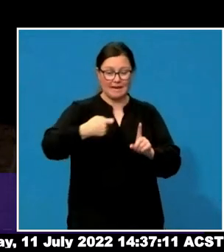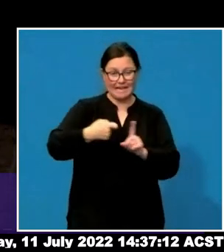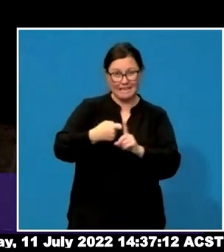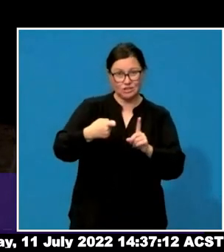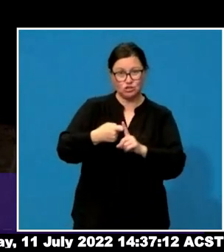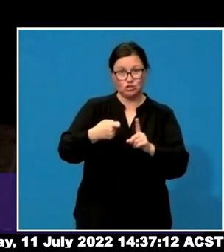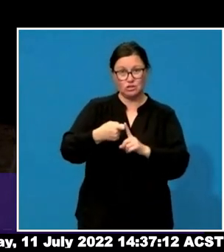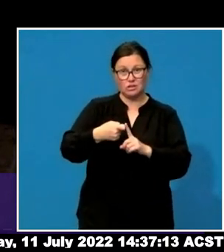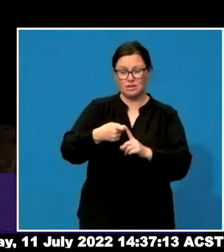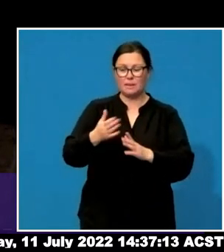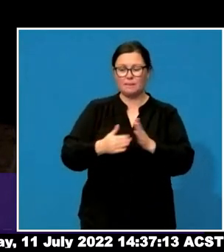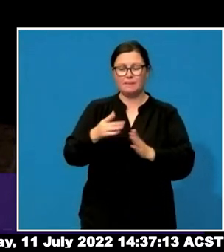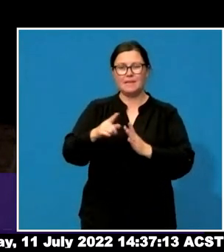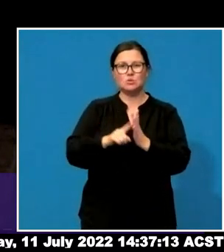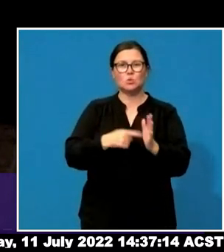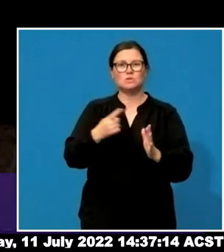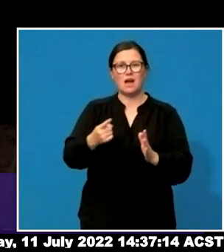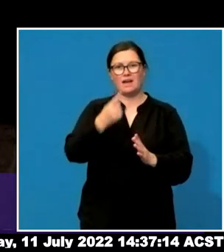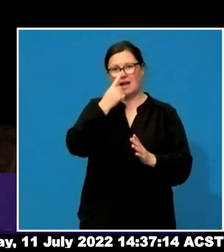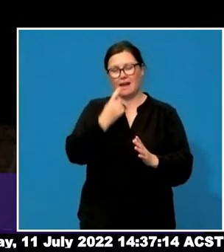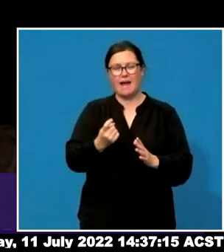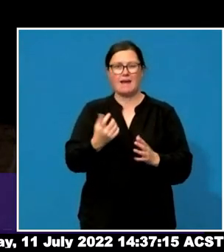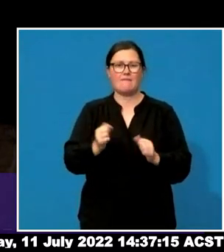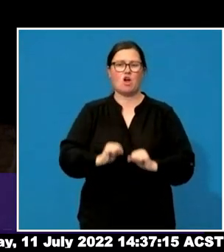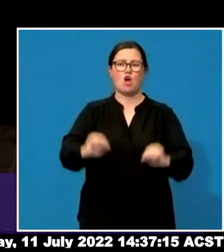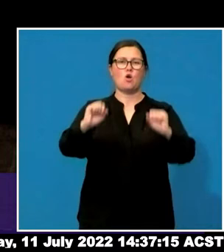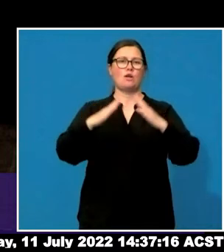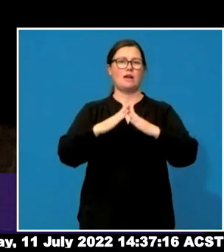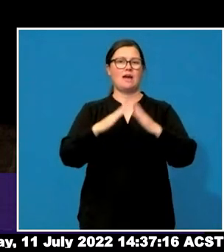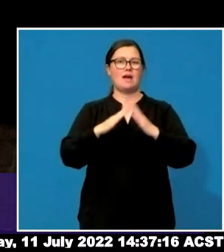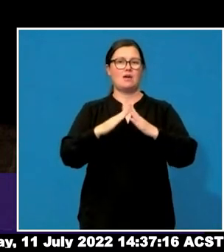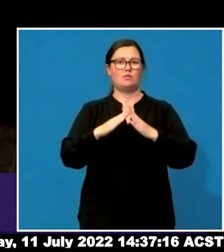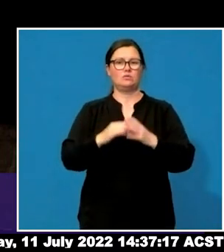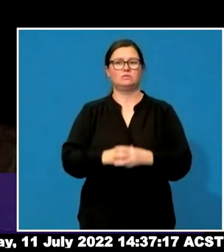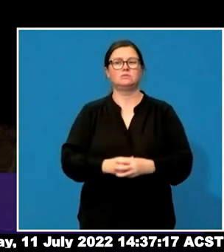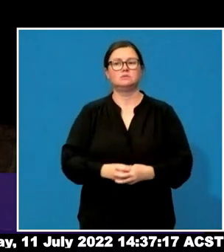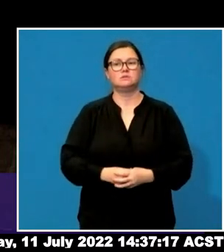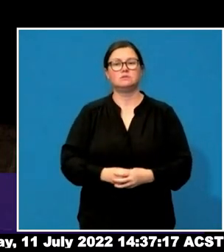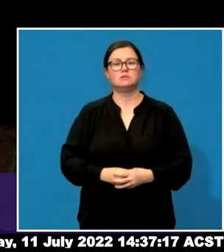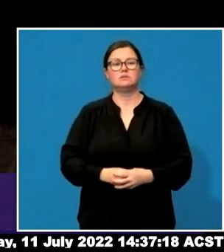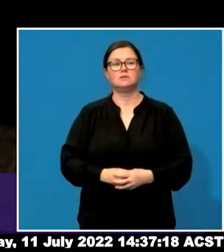independence, basically. Is there any capacity for Joziah to have any family members stay with him?